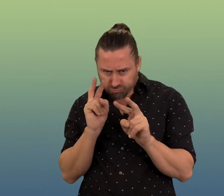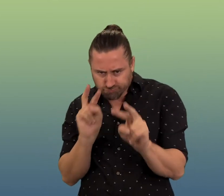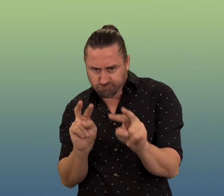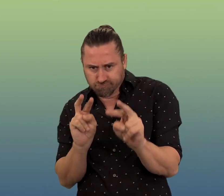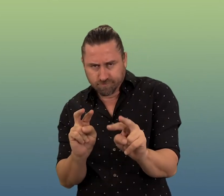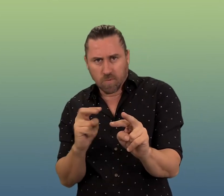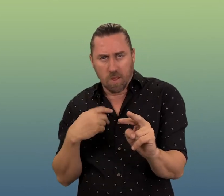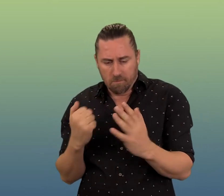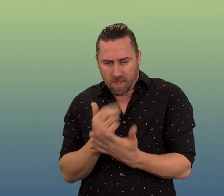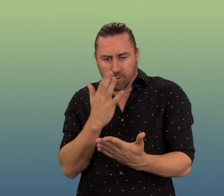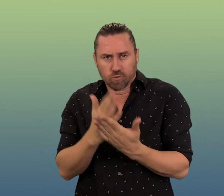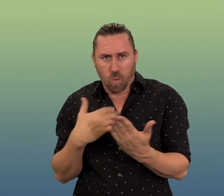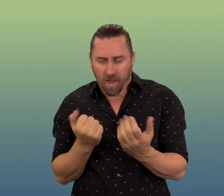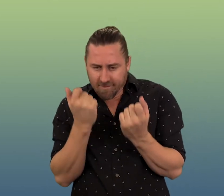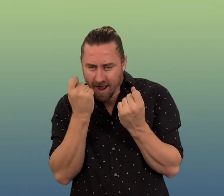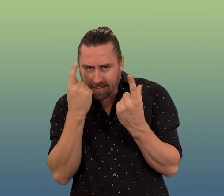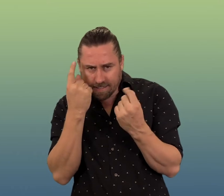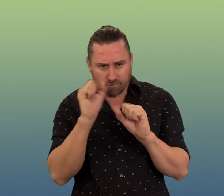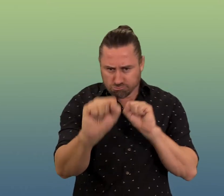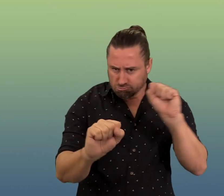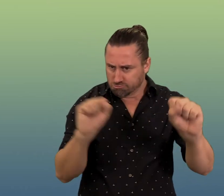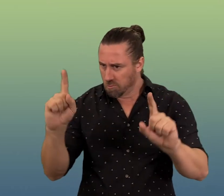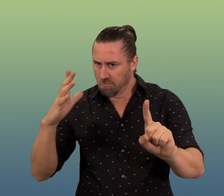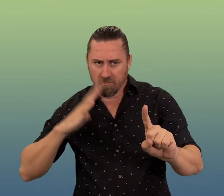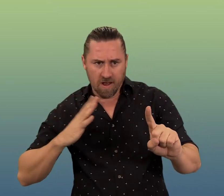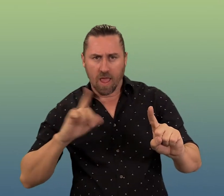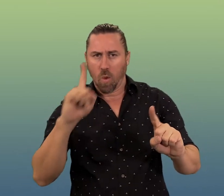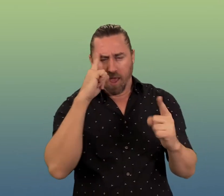TMR is committed to better understanding the expectations